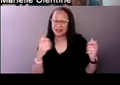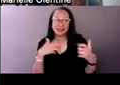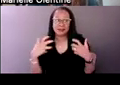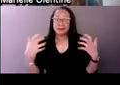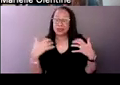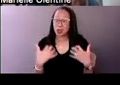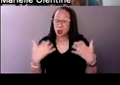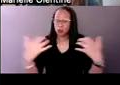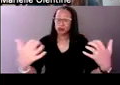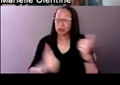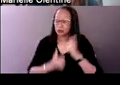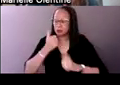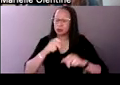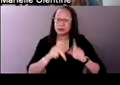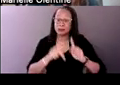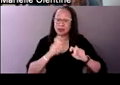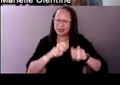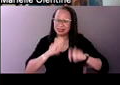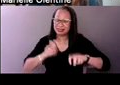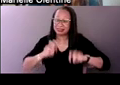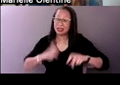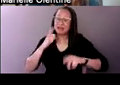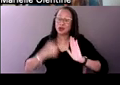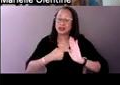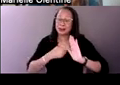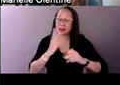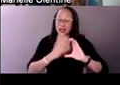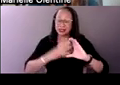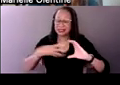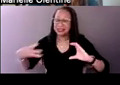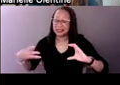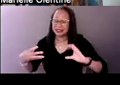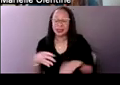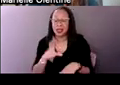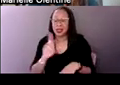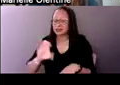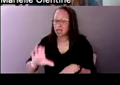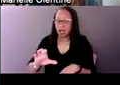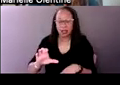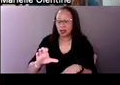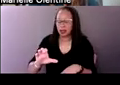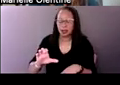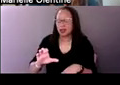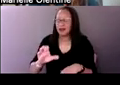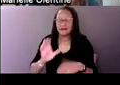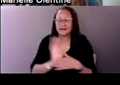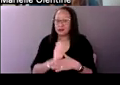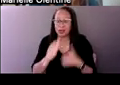be in this presentation, so I am assuming that you have limited time and limited resources. This really